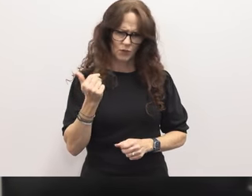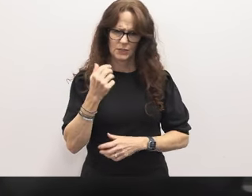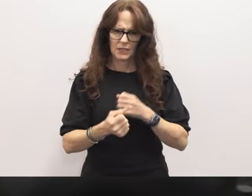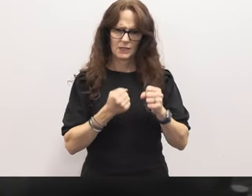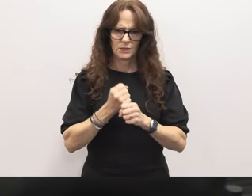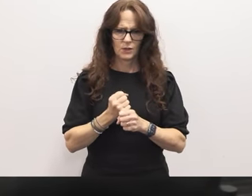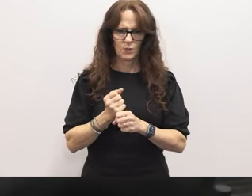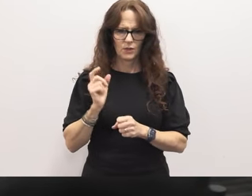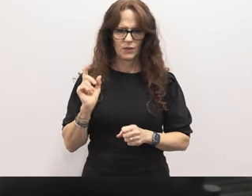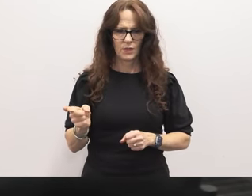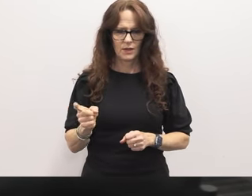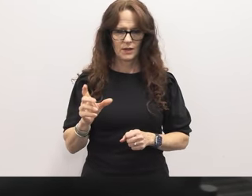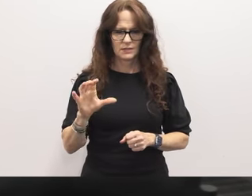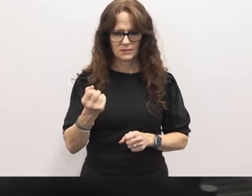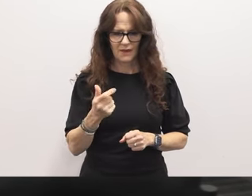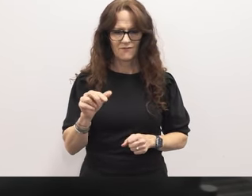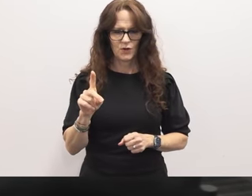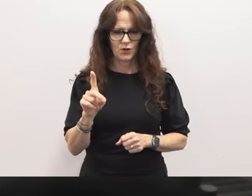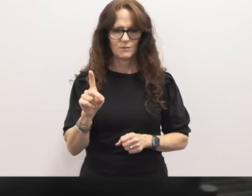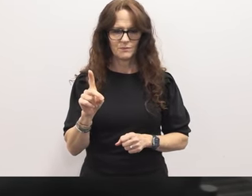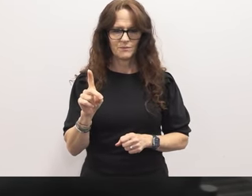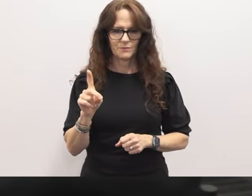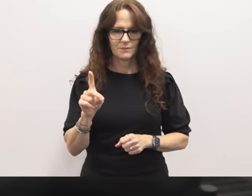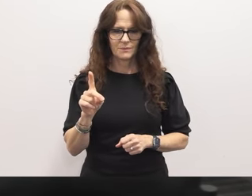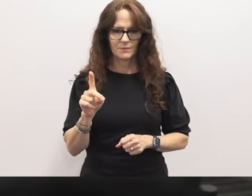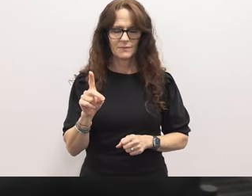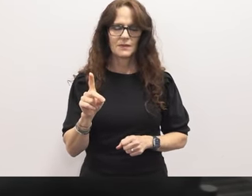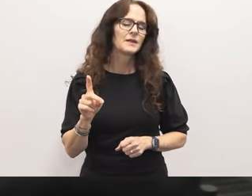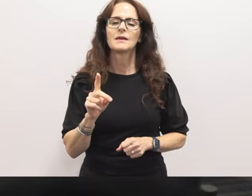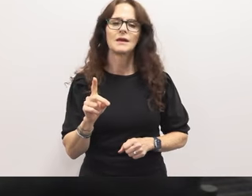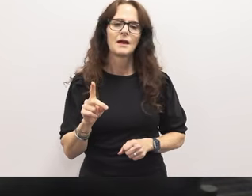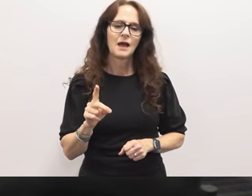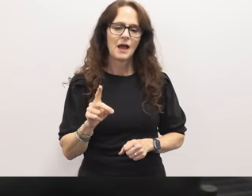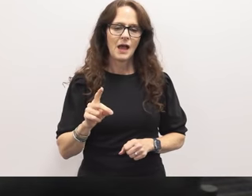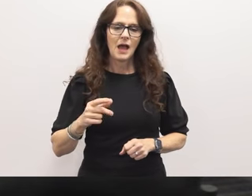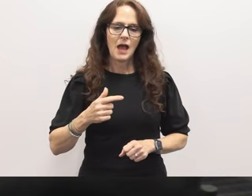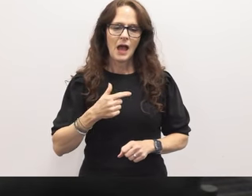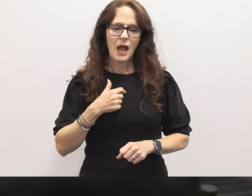And, you know, I've approached this work